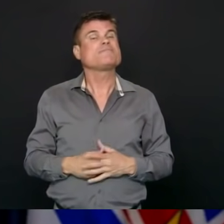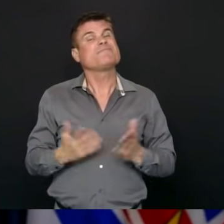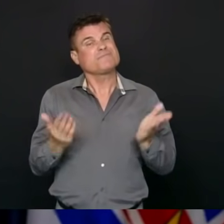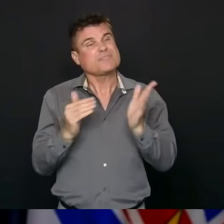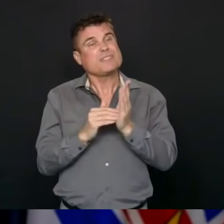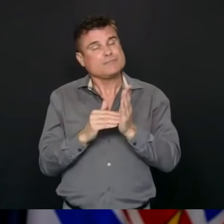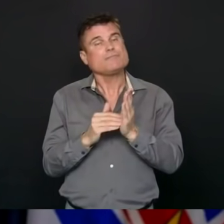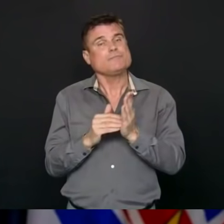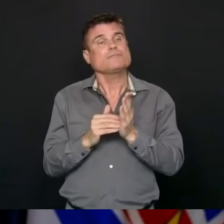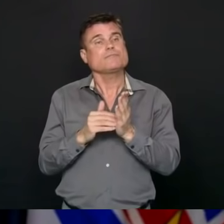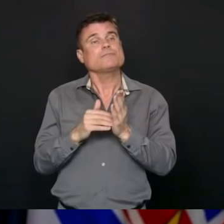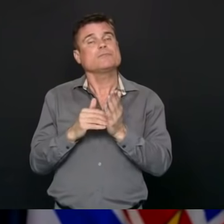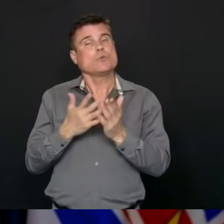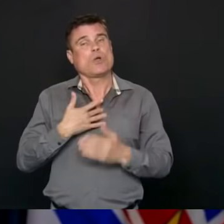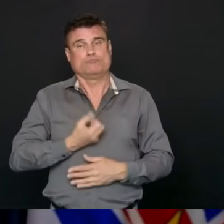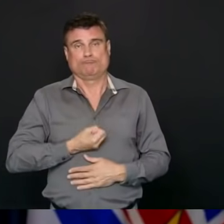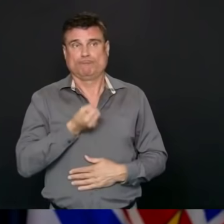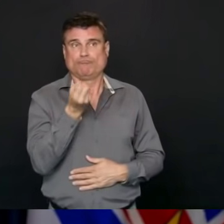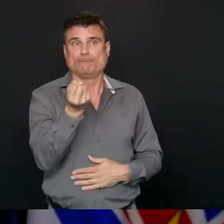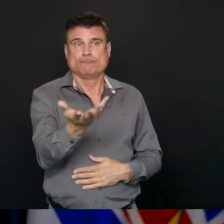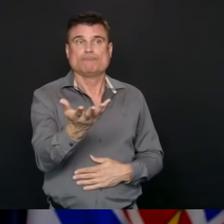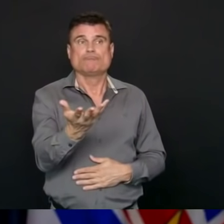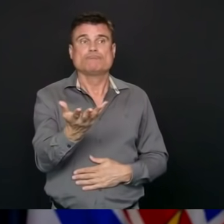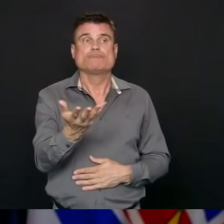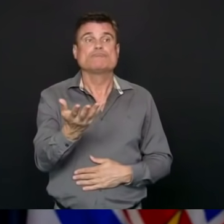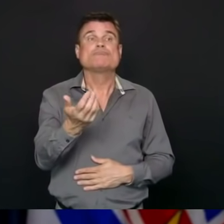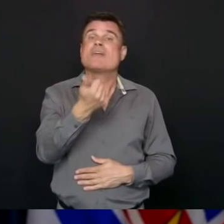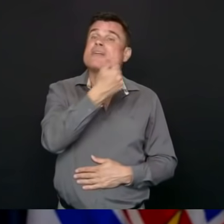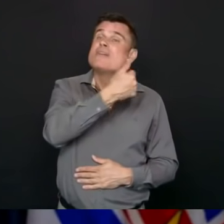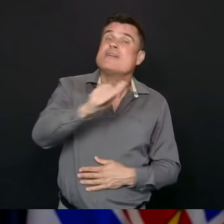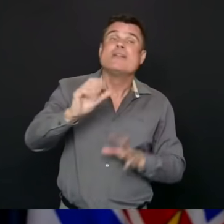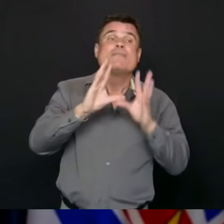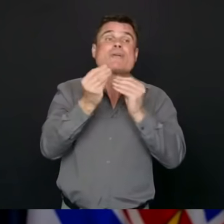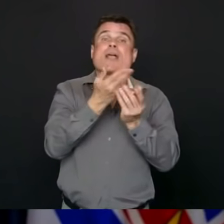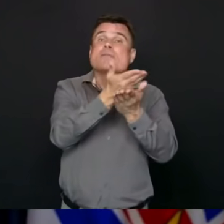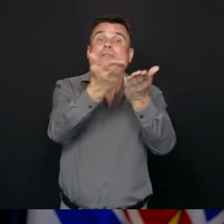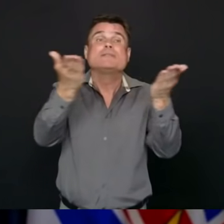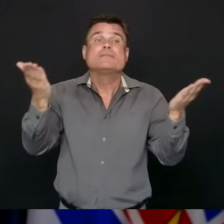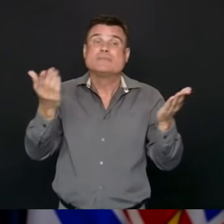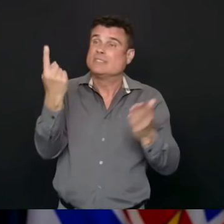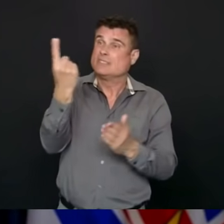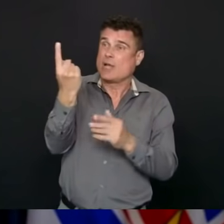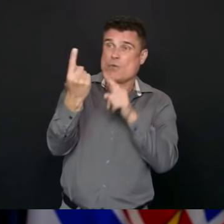Overnight , that crisis, we know the pain that is causing